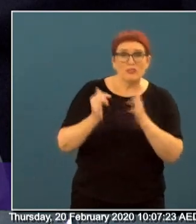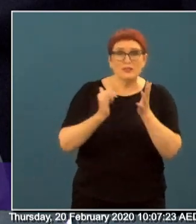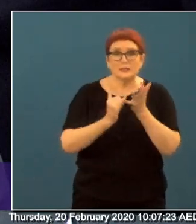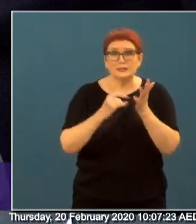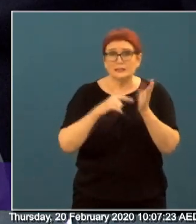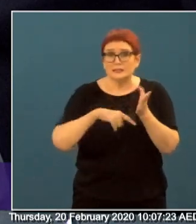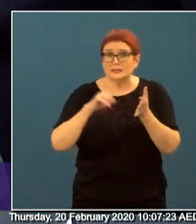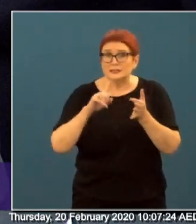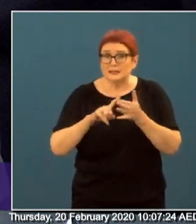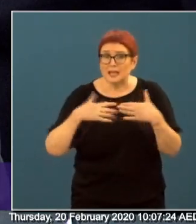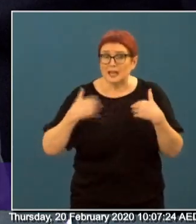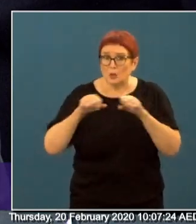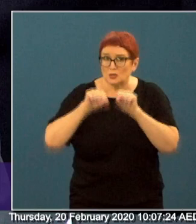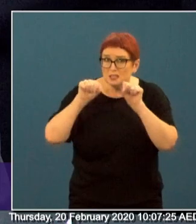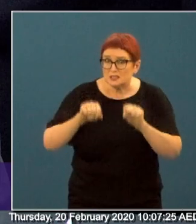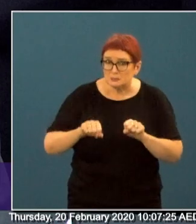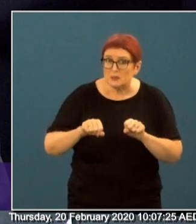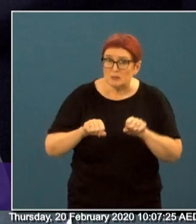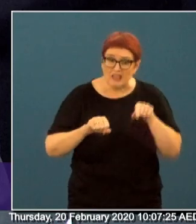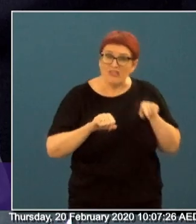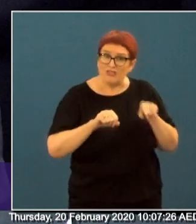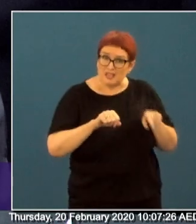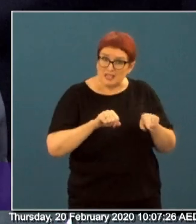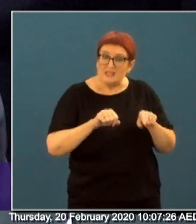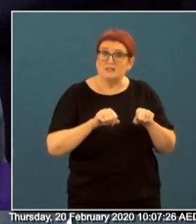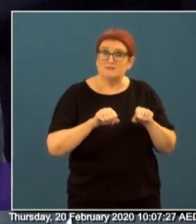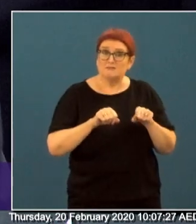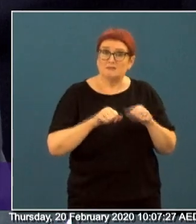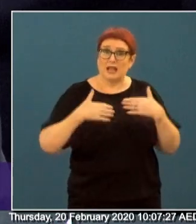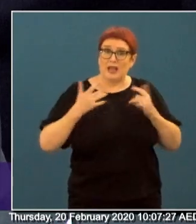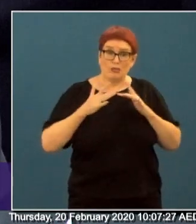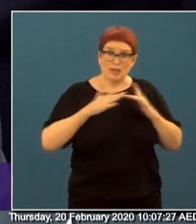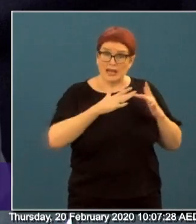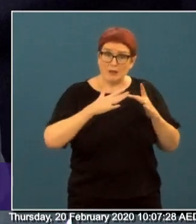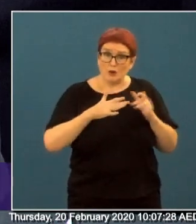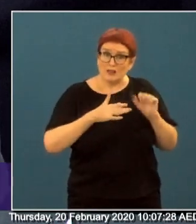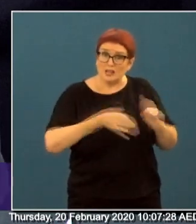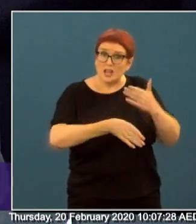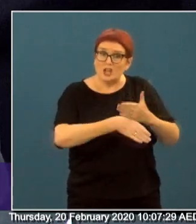But, fundamentally, their task is to promote effective fellowship among